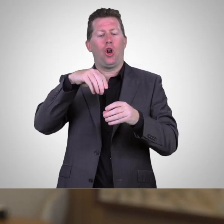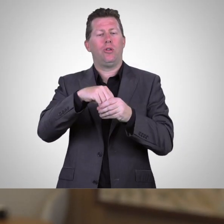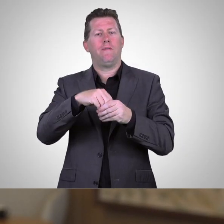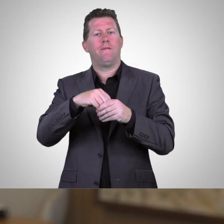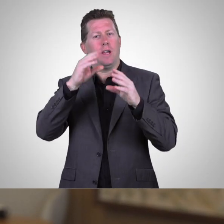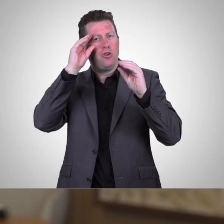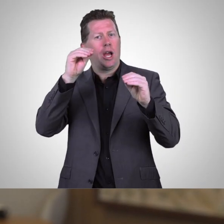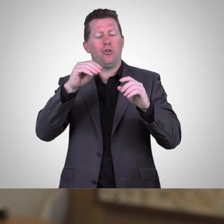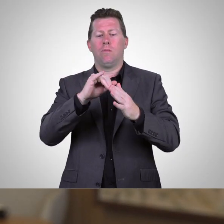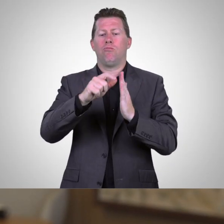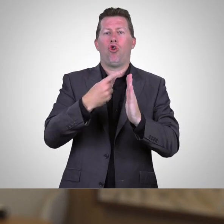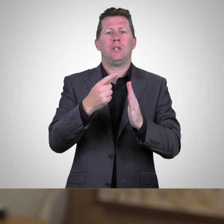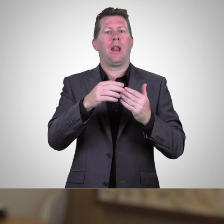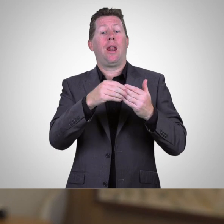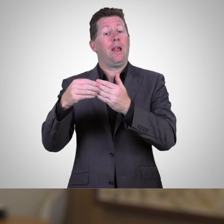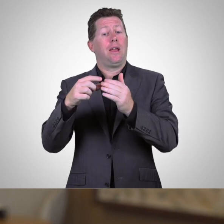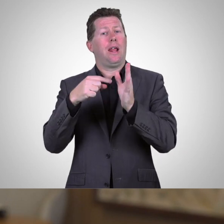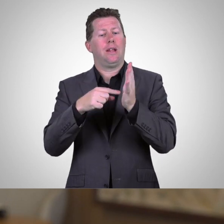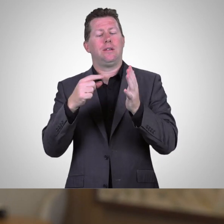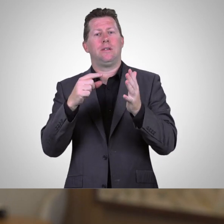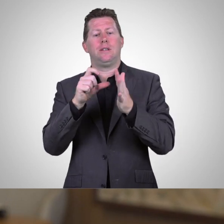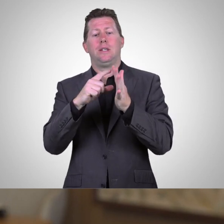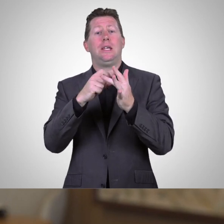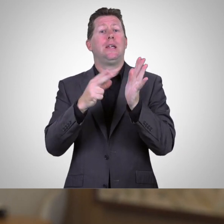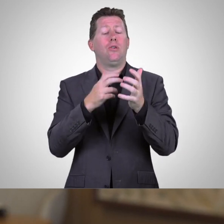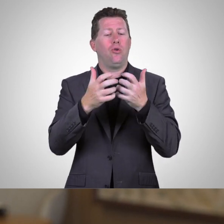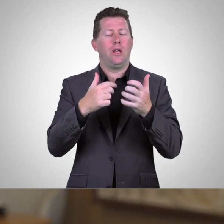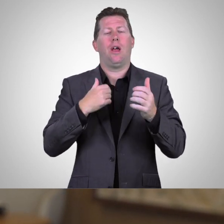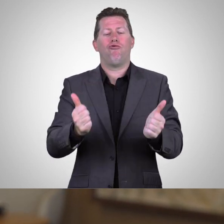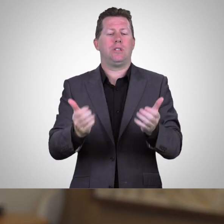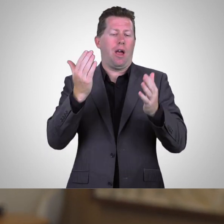Project lead at Deakin University for several years until I retired in 2021.